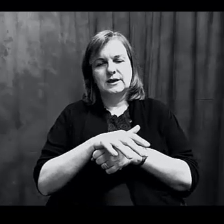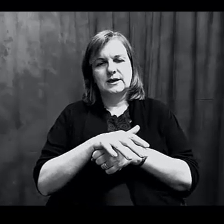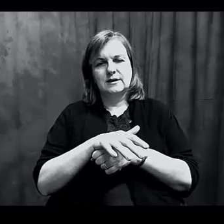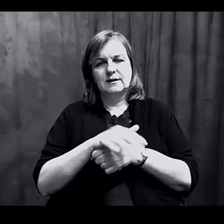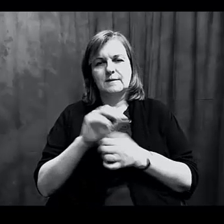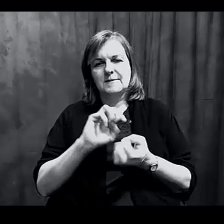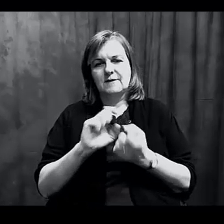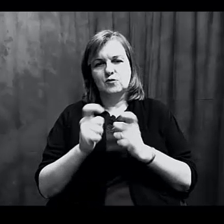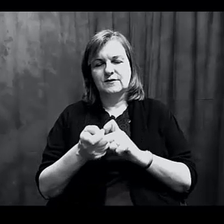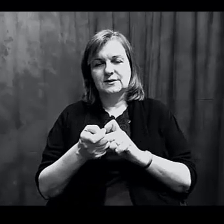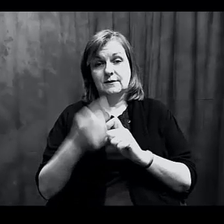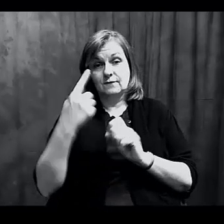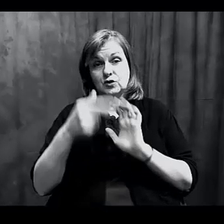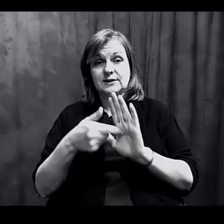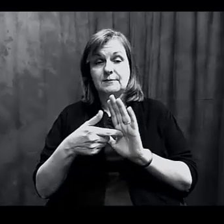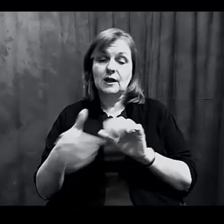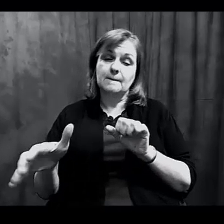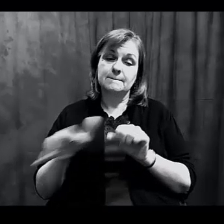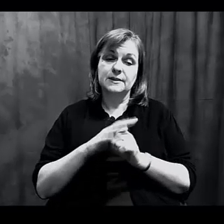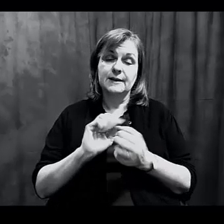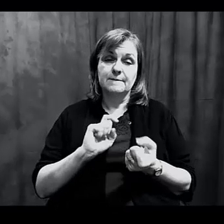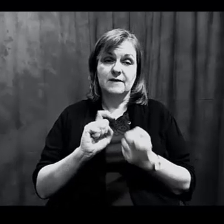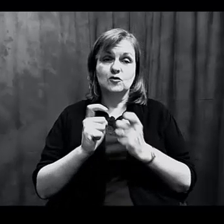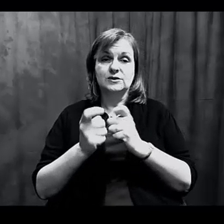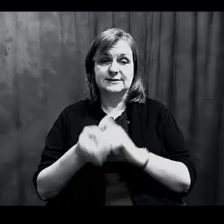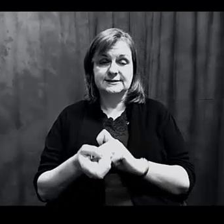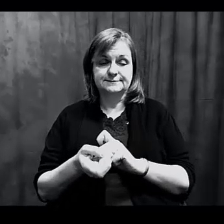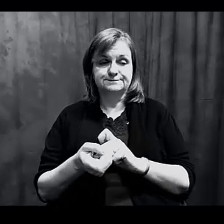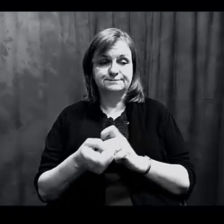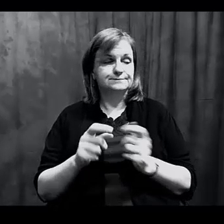so just an example the complete metamorphosis for you